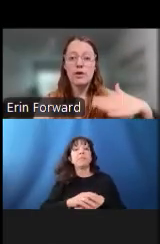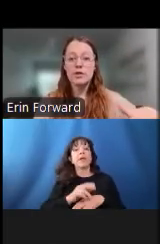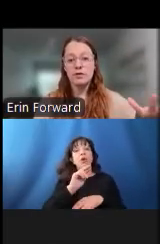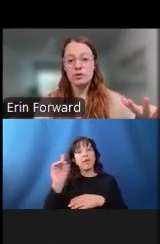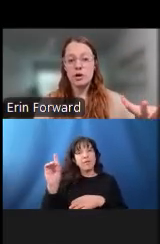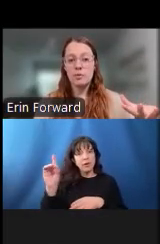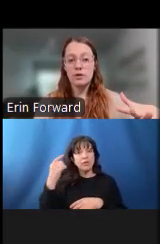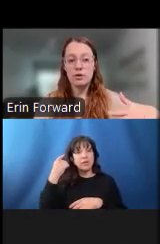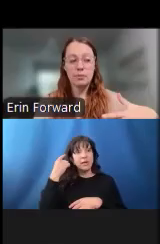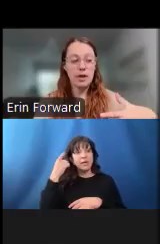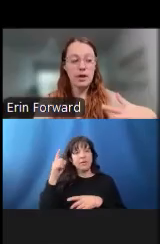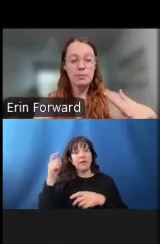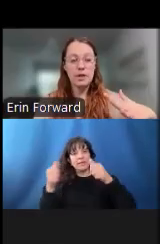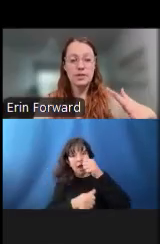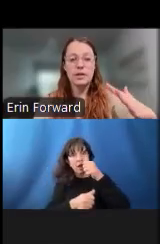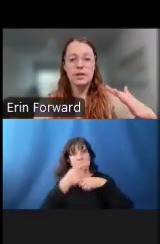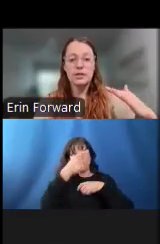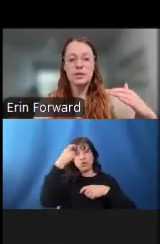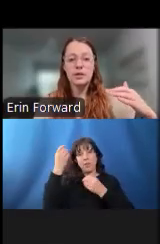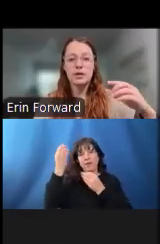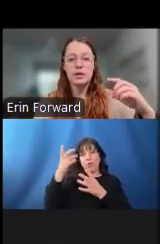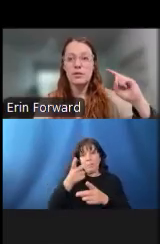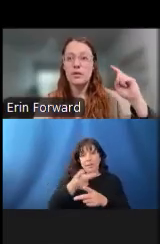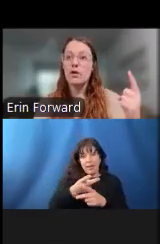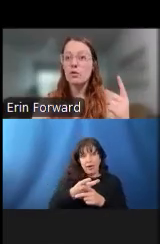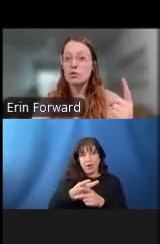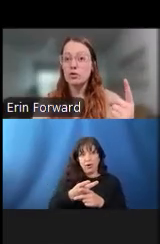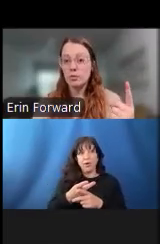falls under trauma informed care, because it's that cultural